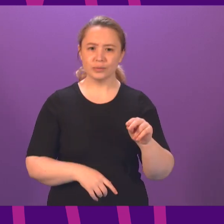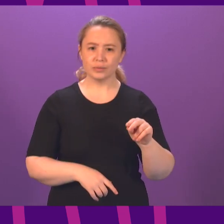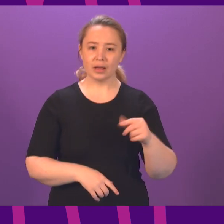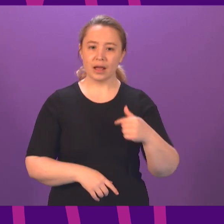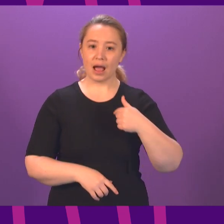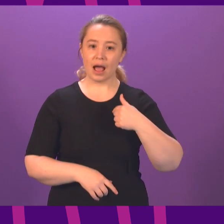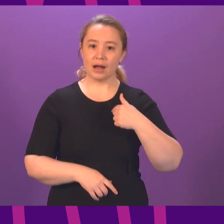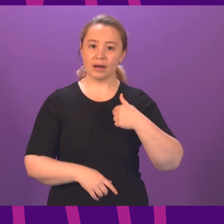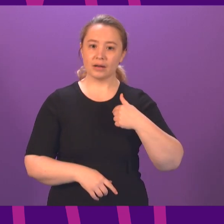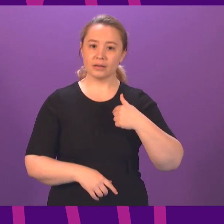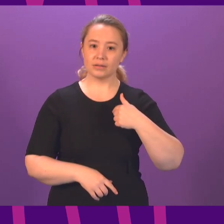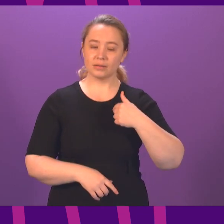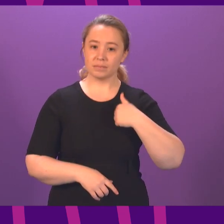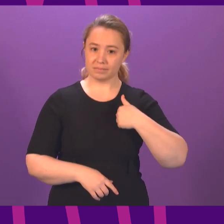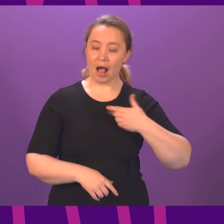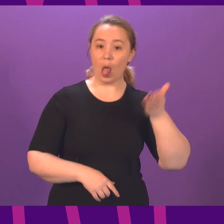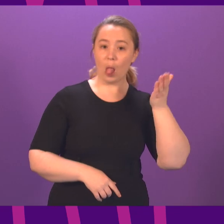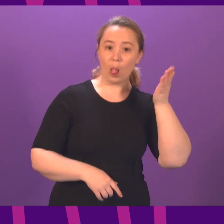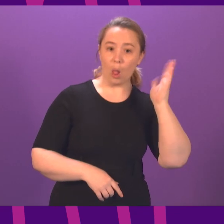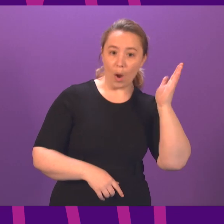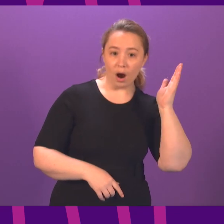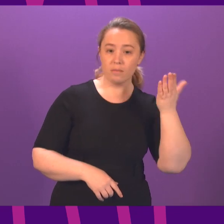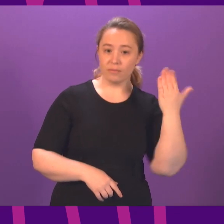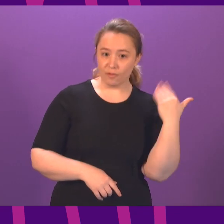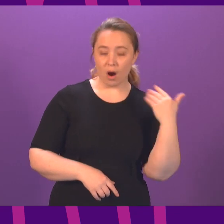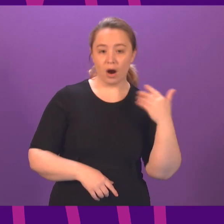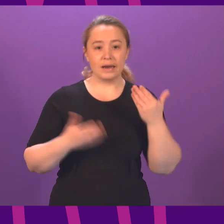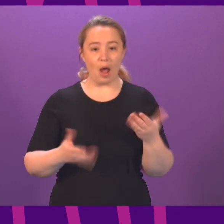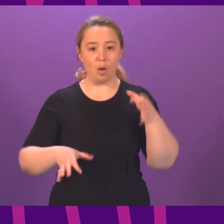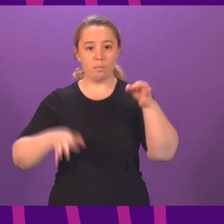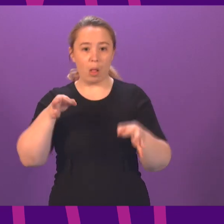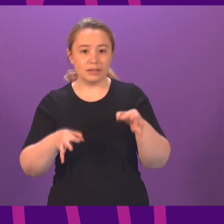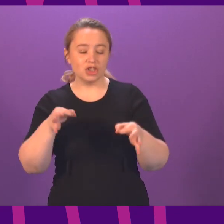and former lawyer, I am not qualified to decide the technical specifications of PPE. That